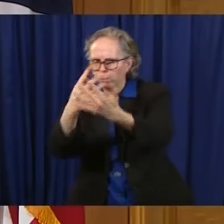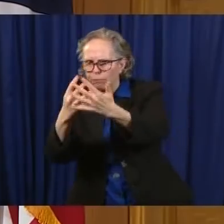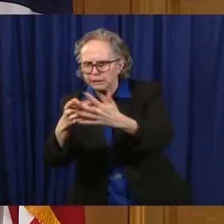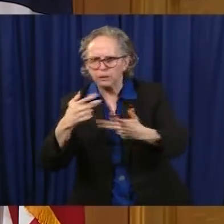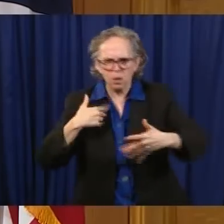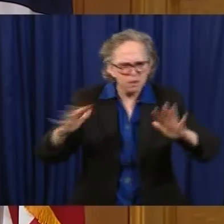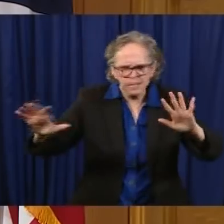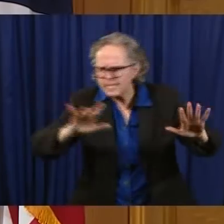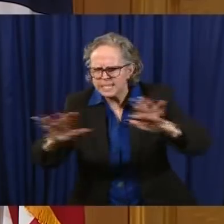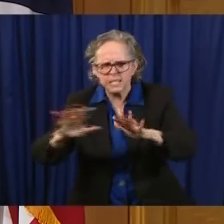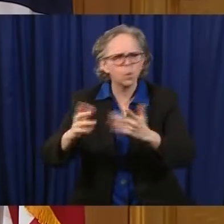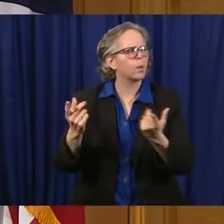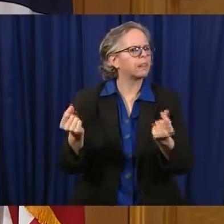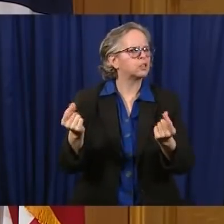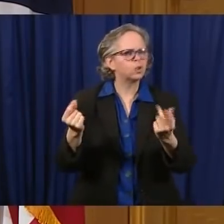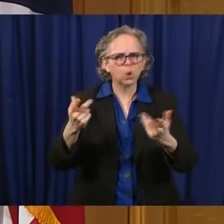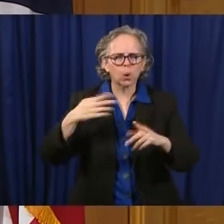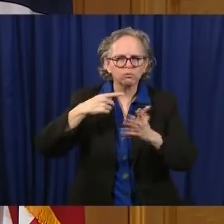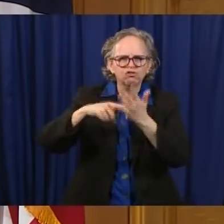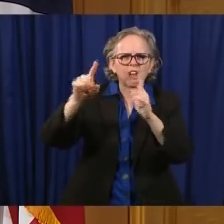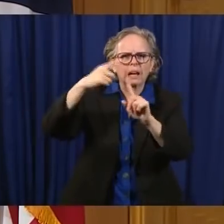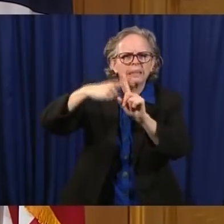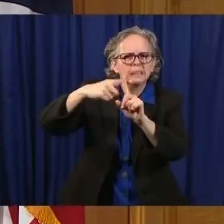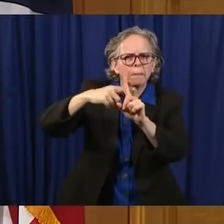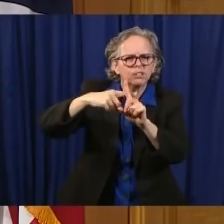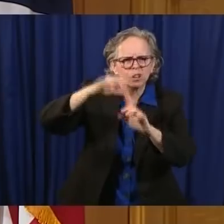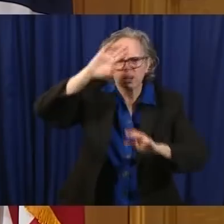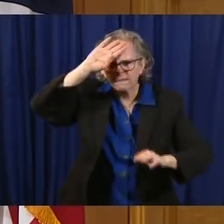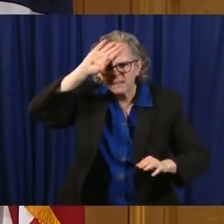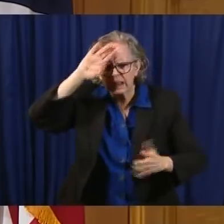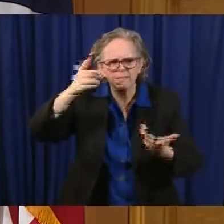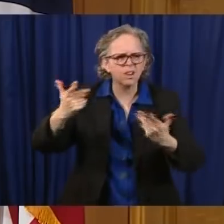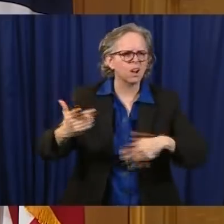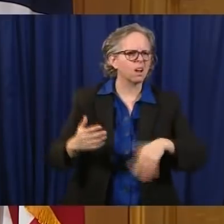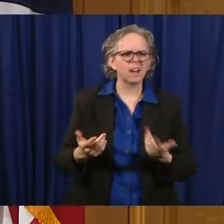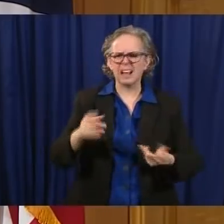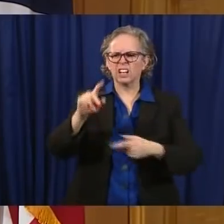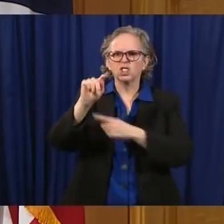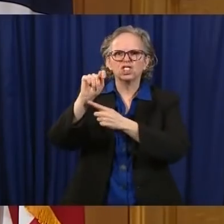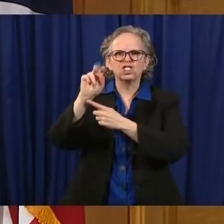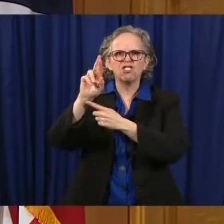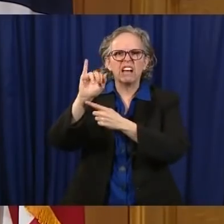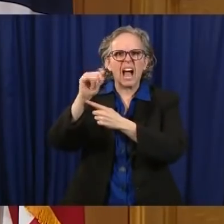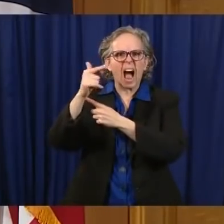ARE PREPARED TO SEND UP TO 30 STILL 30 SOLDIERS AND AIRMEN TO SEND TO THE PRISONS HEALTH CENTER, THEY WILL BE PROVIDING